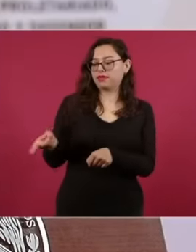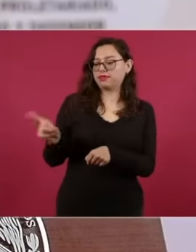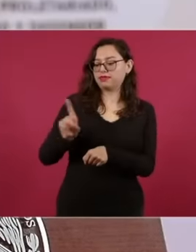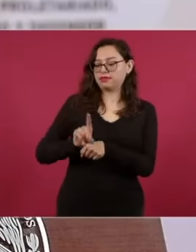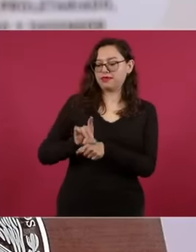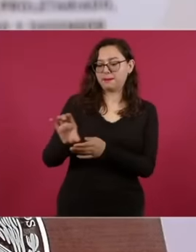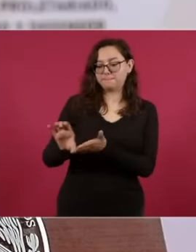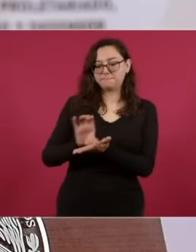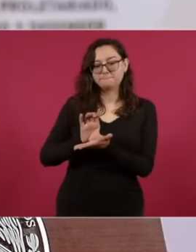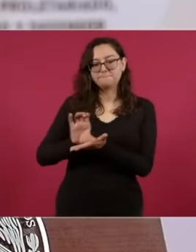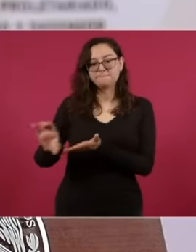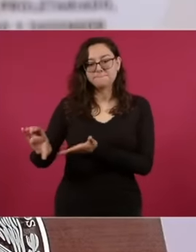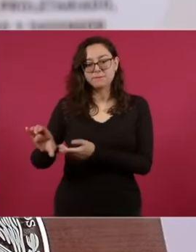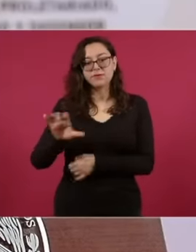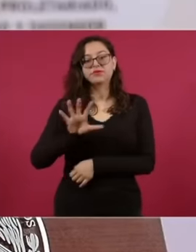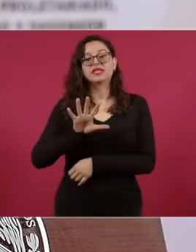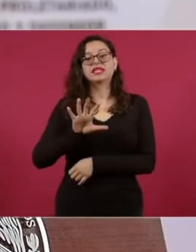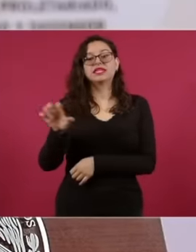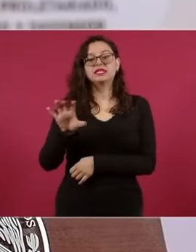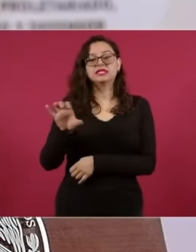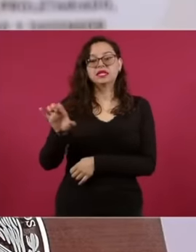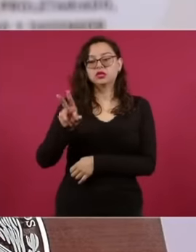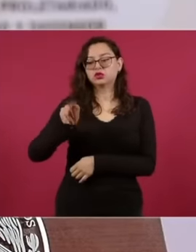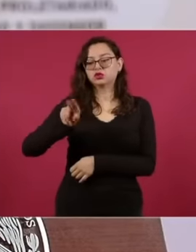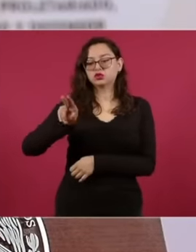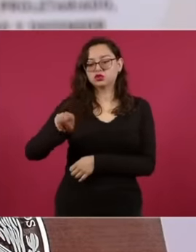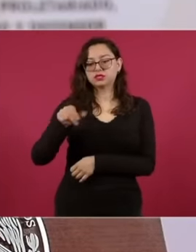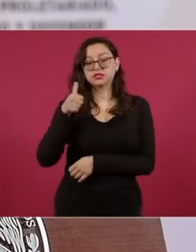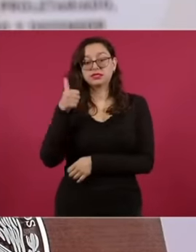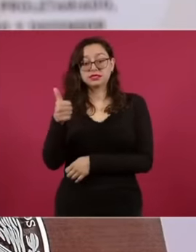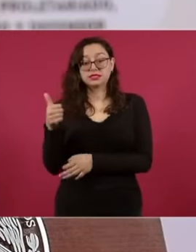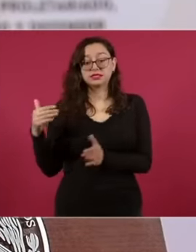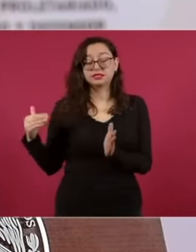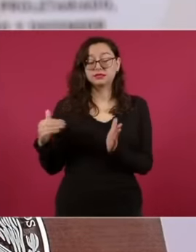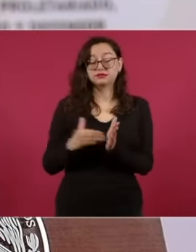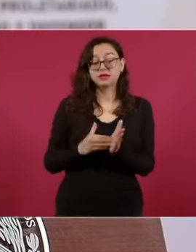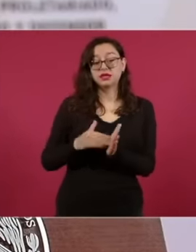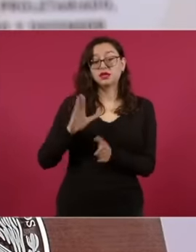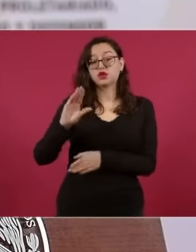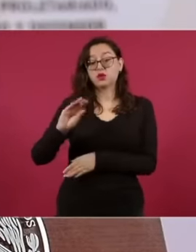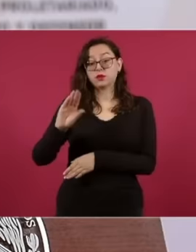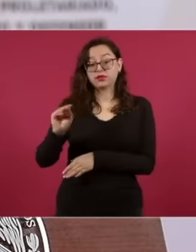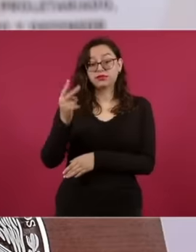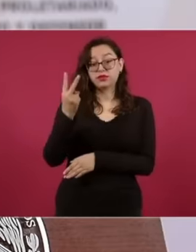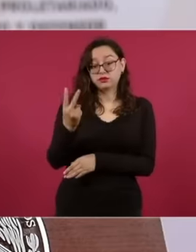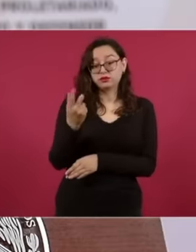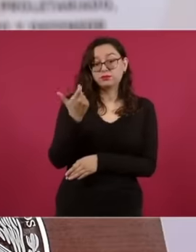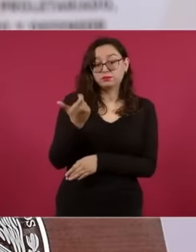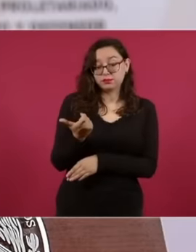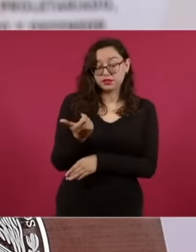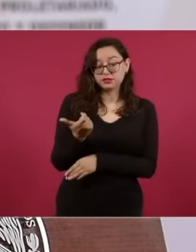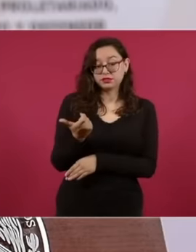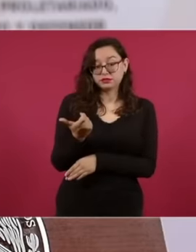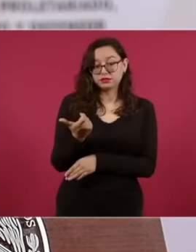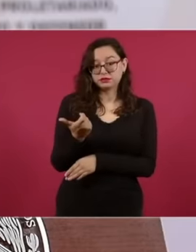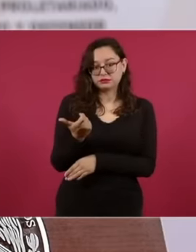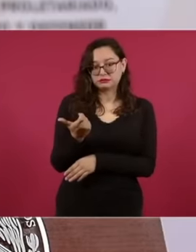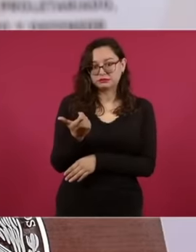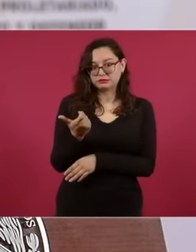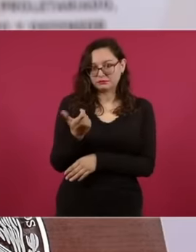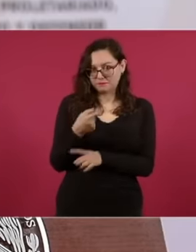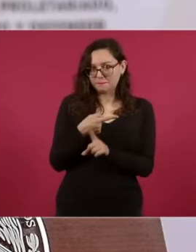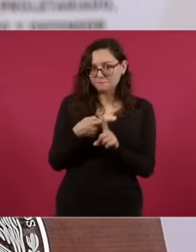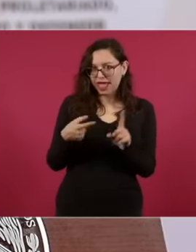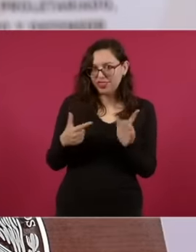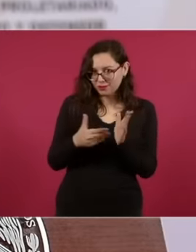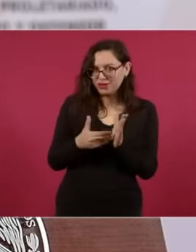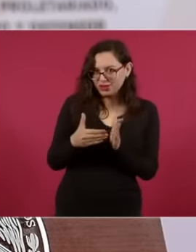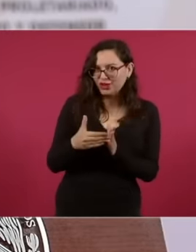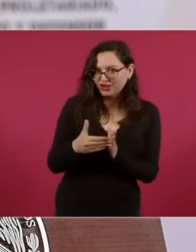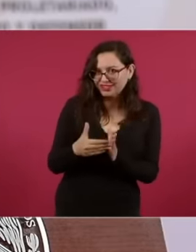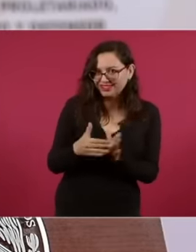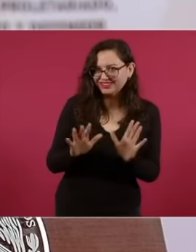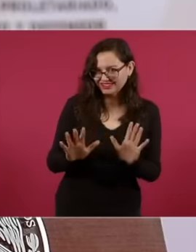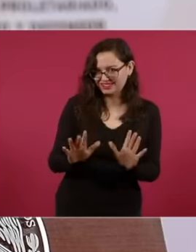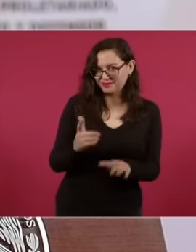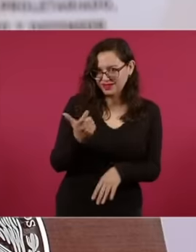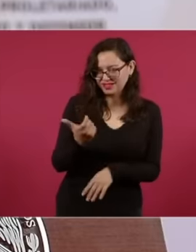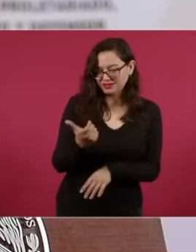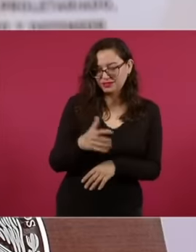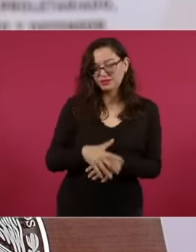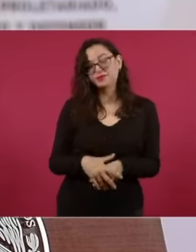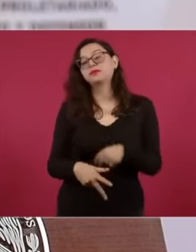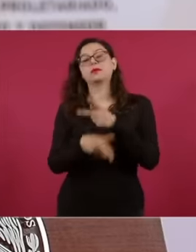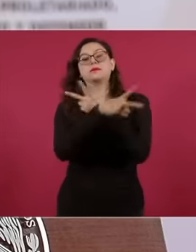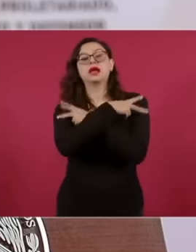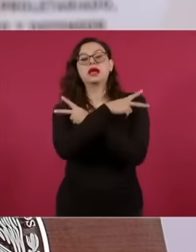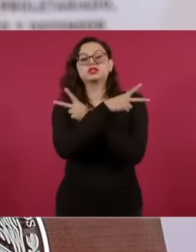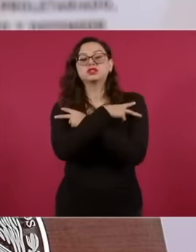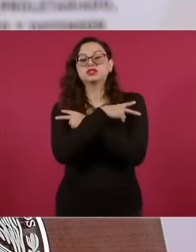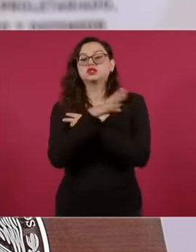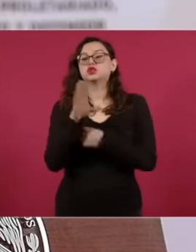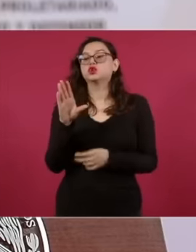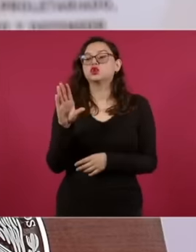amount of 586 92 pesos more than half a million pesos of vacation bonus 95000 pesos eh